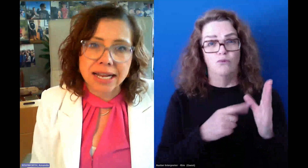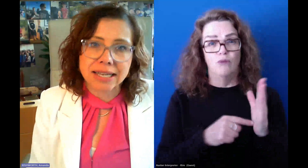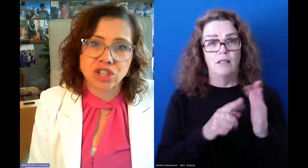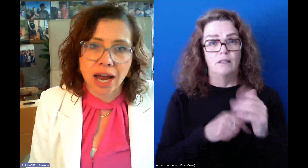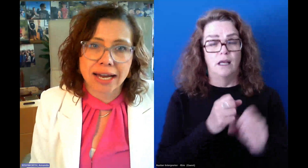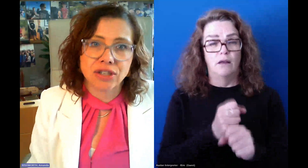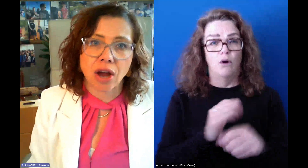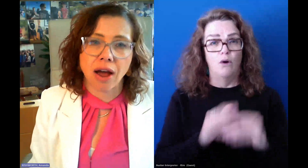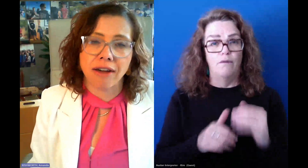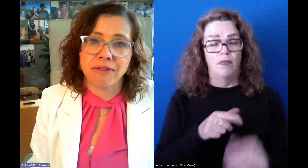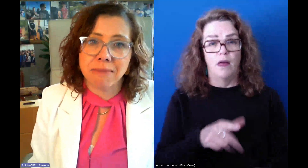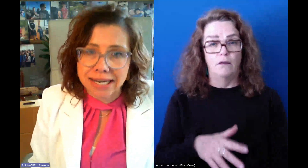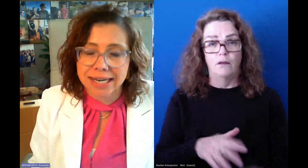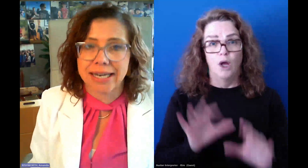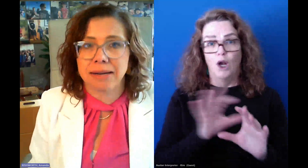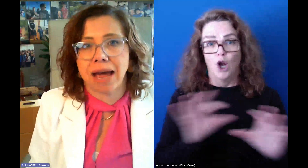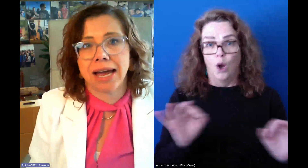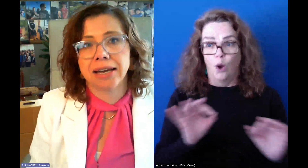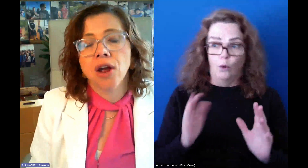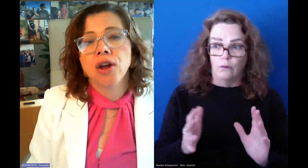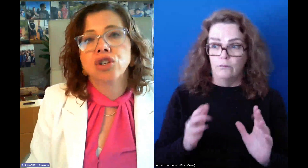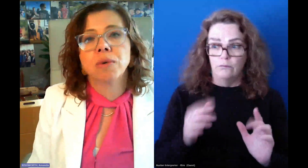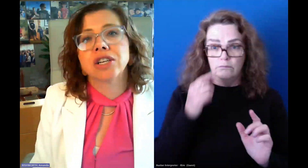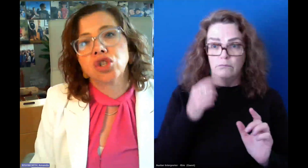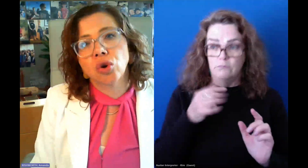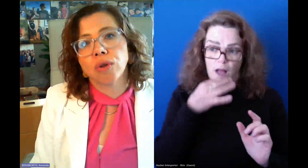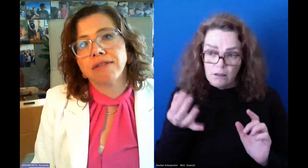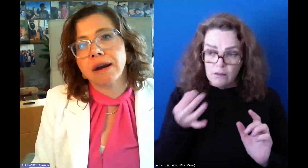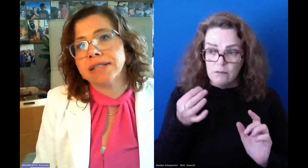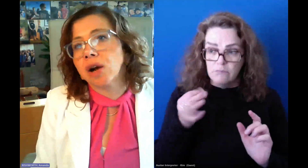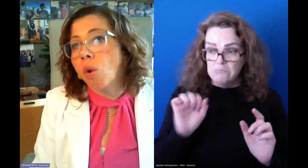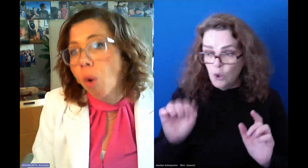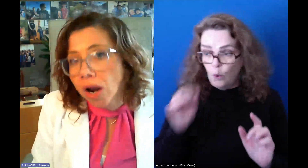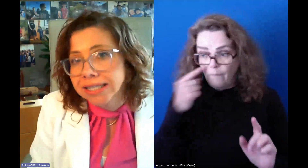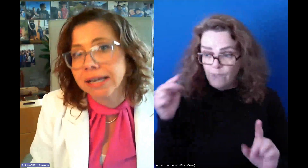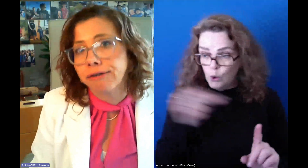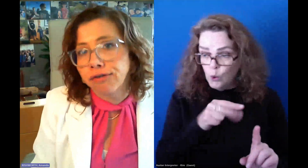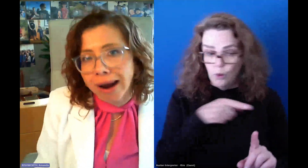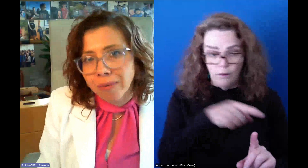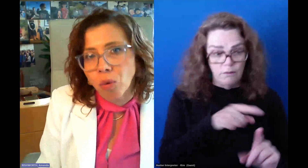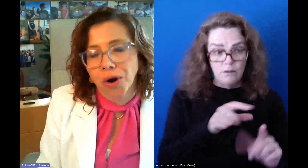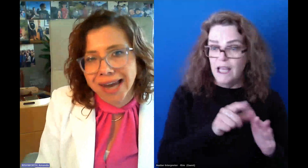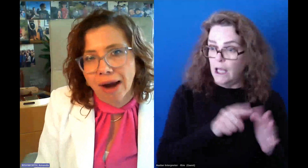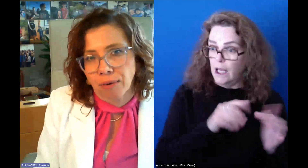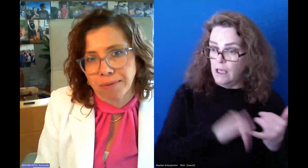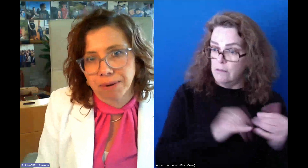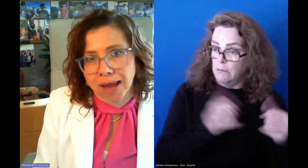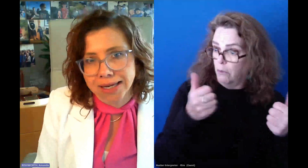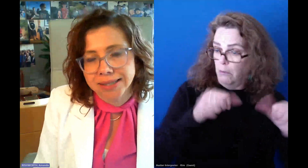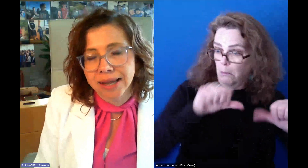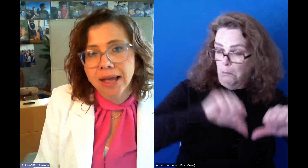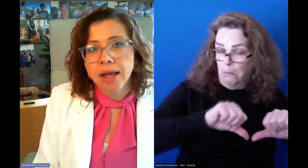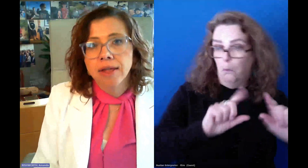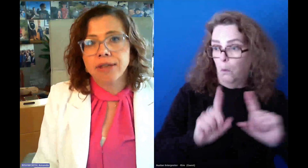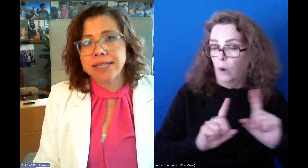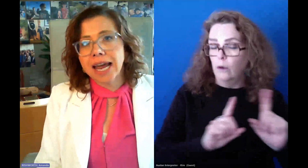that is a change I've immediately made to ensure that there is a quality framework now in place that